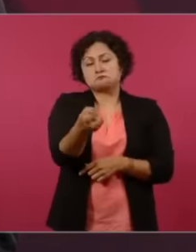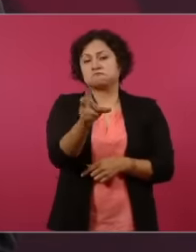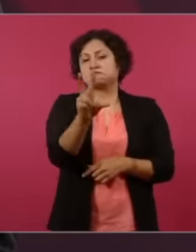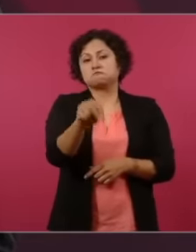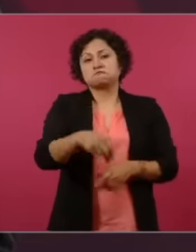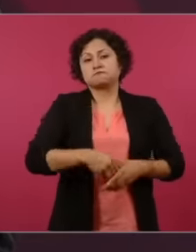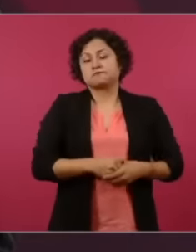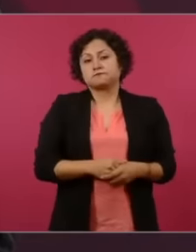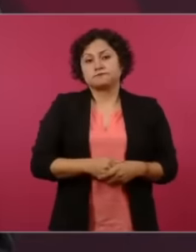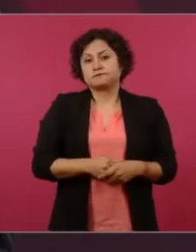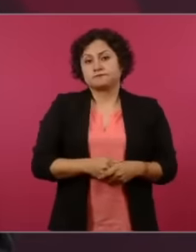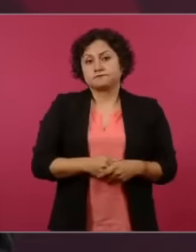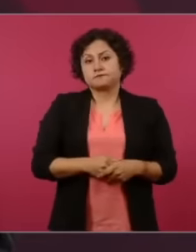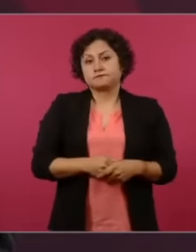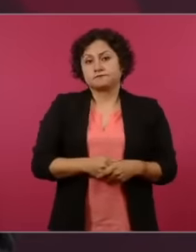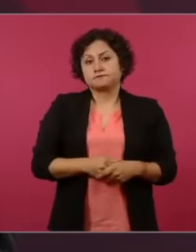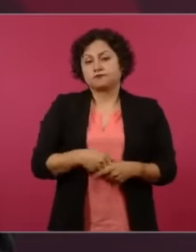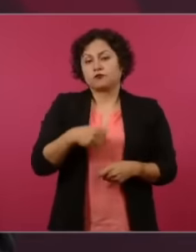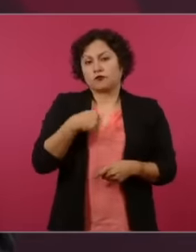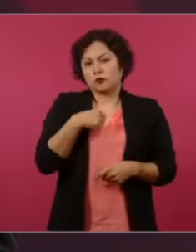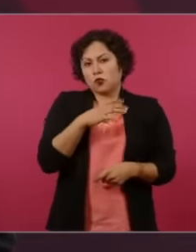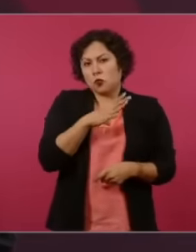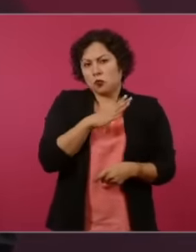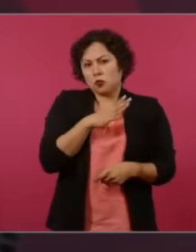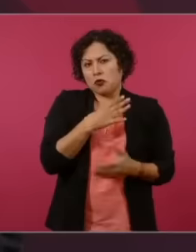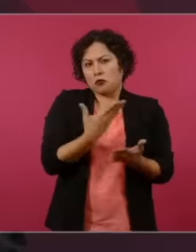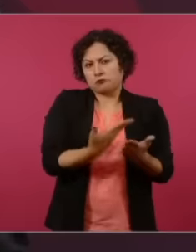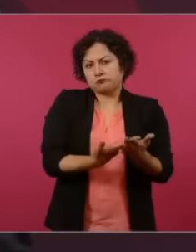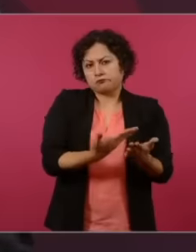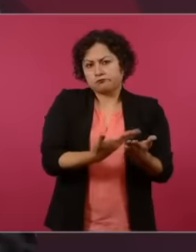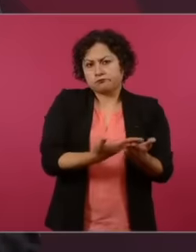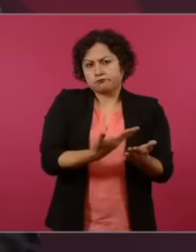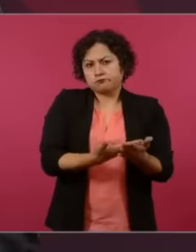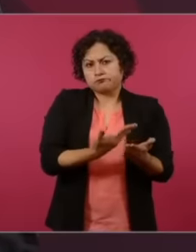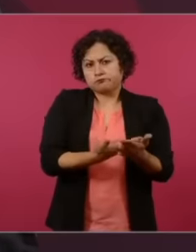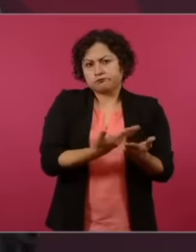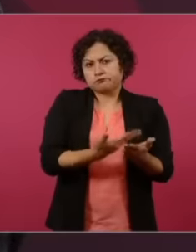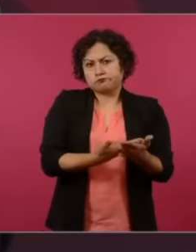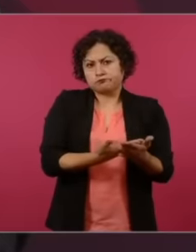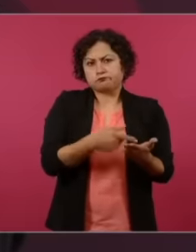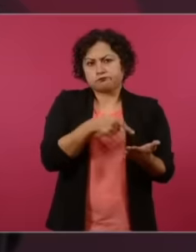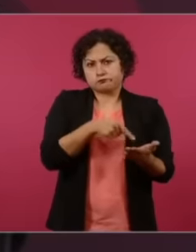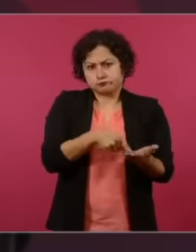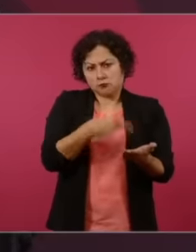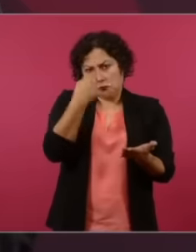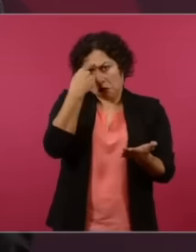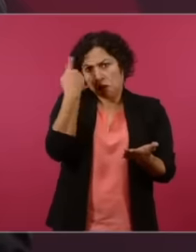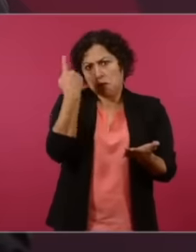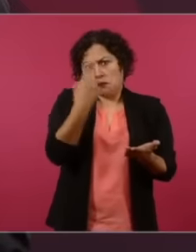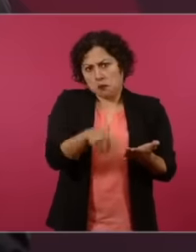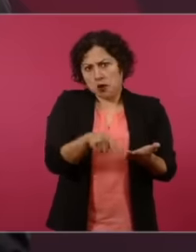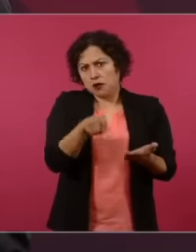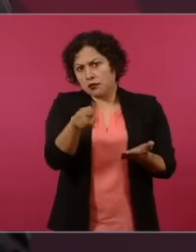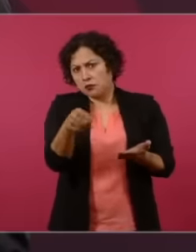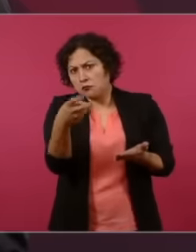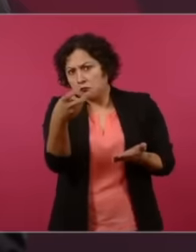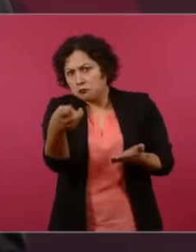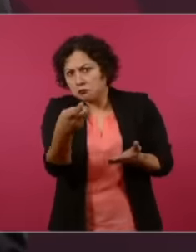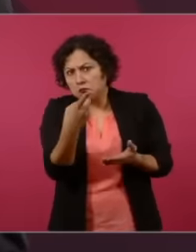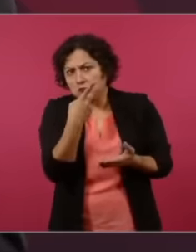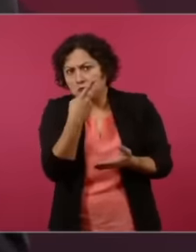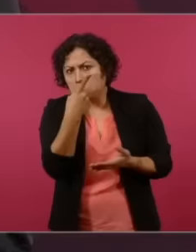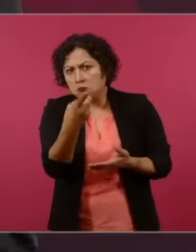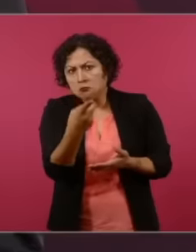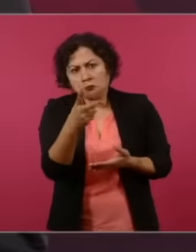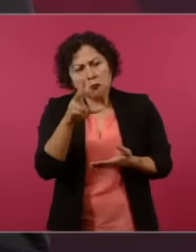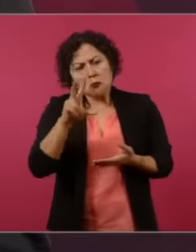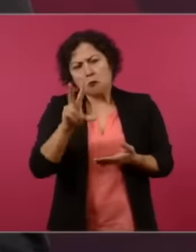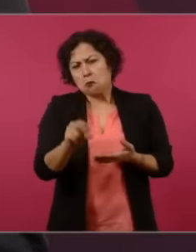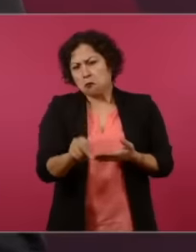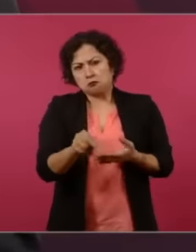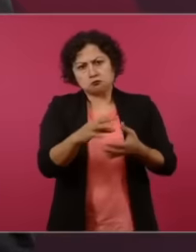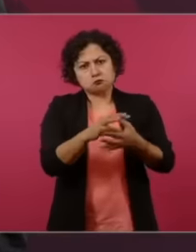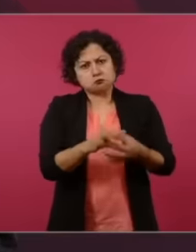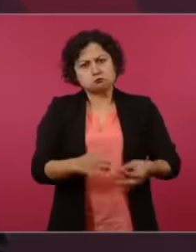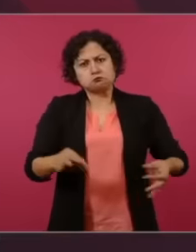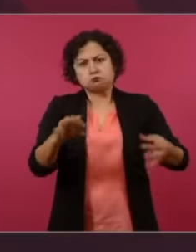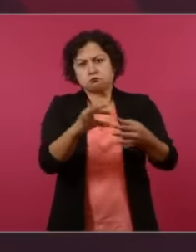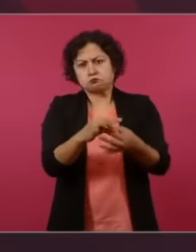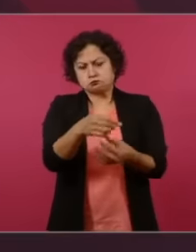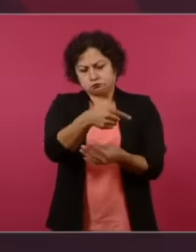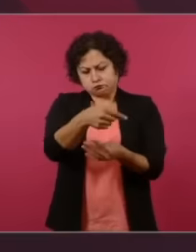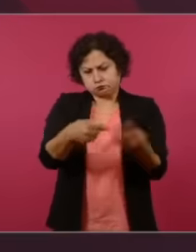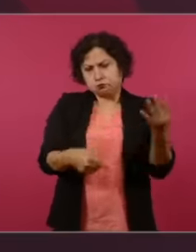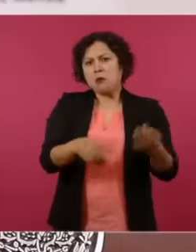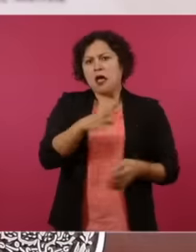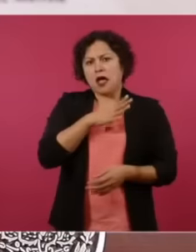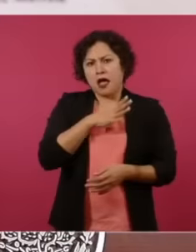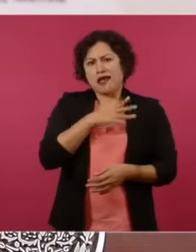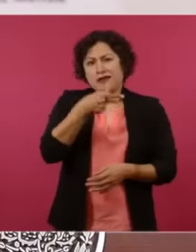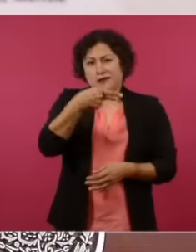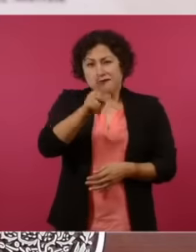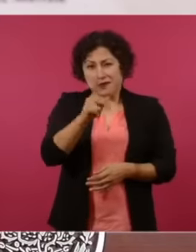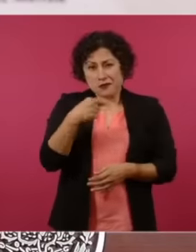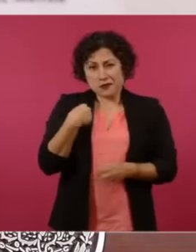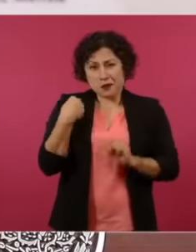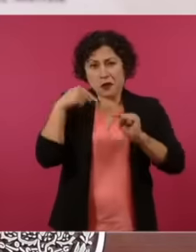and that I have elements to argue it but well I'm not going to argue but on Ruta 100 for